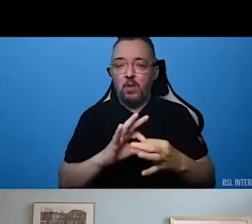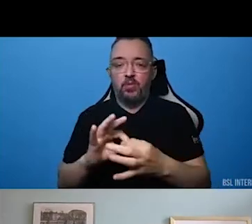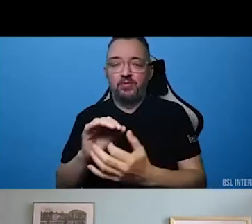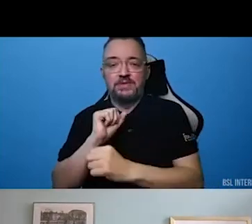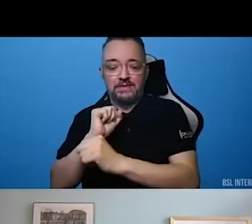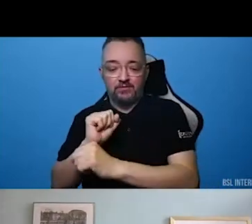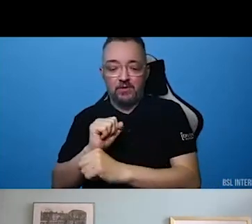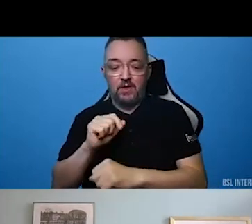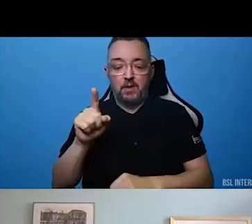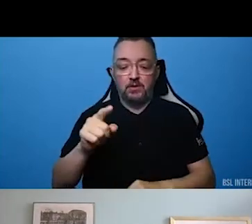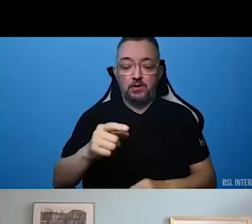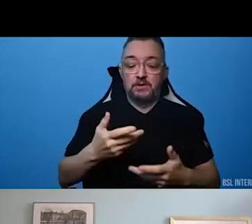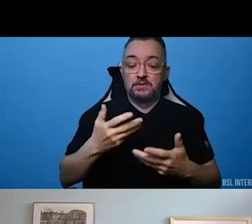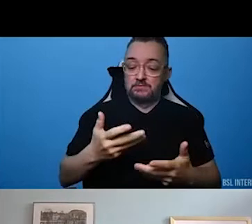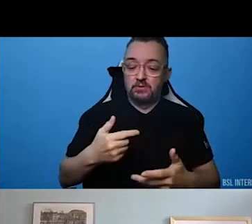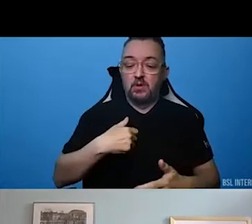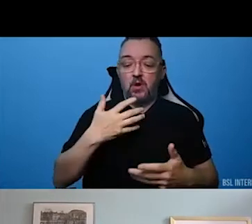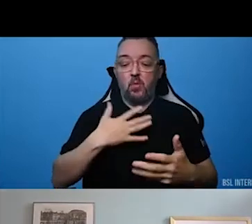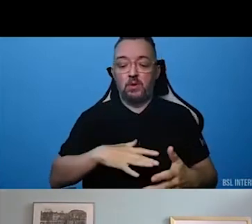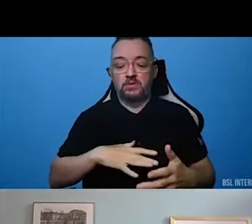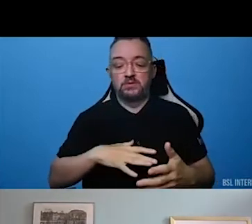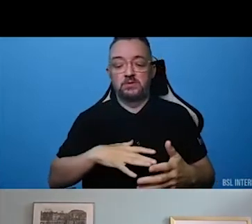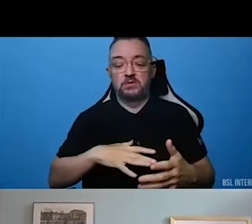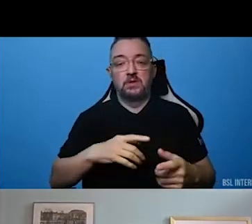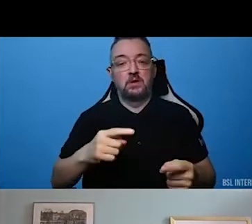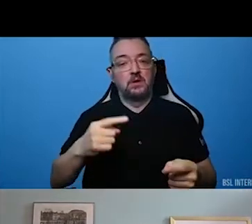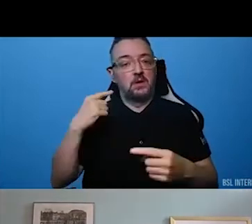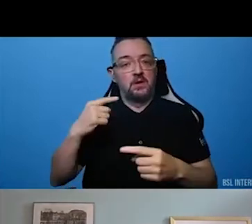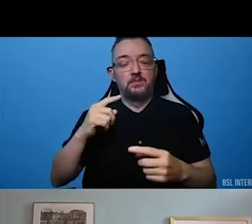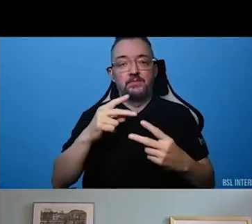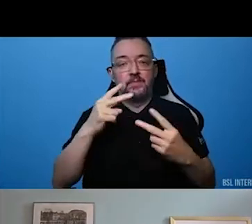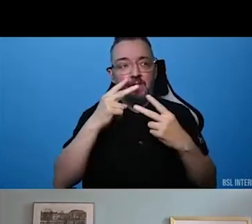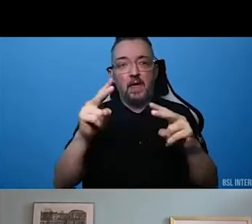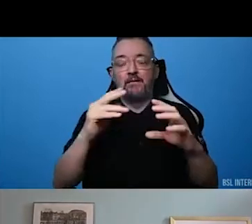So instead of that today I want to take a virtual walk through the wonderful Scottish Design Gallery